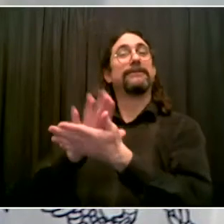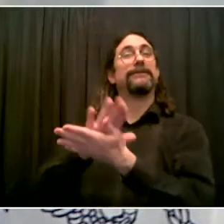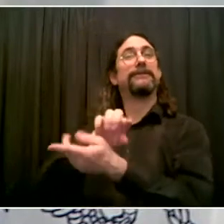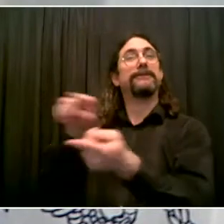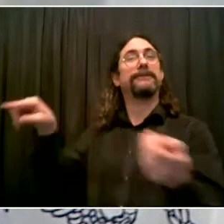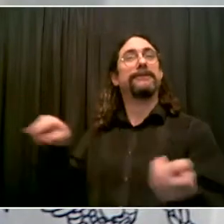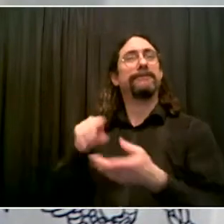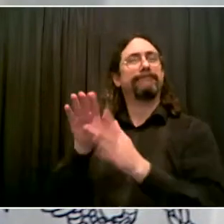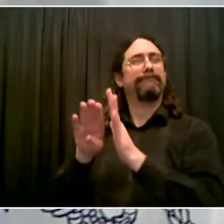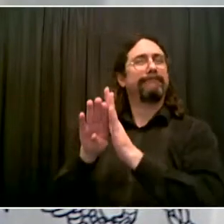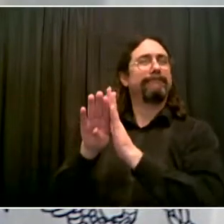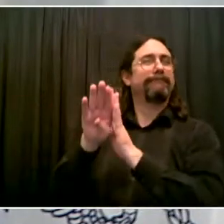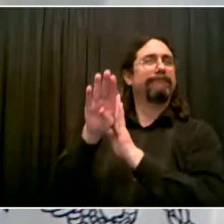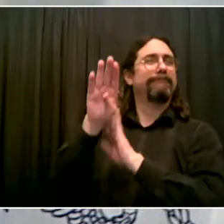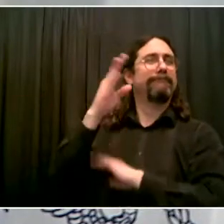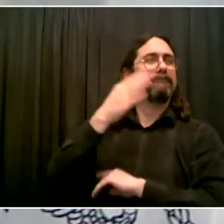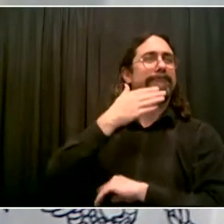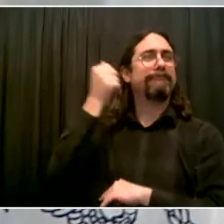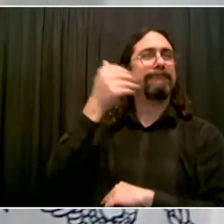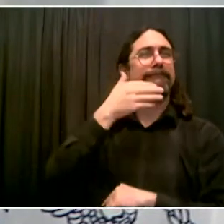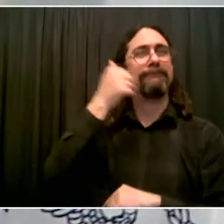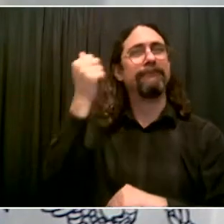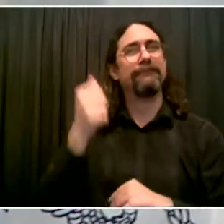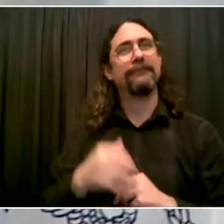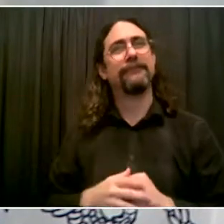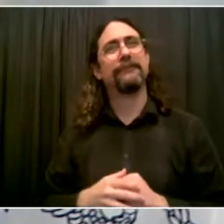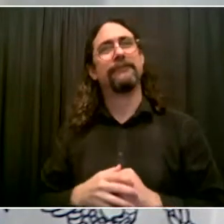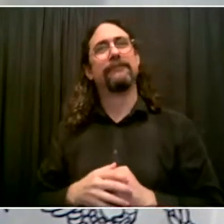POTENTIAL SO A LOT TO BE WORKED THROUGH HERE. I JUST WANT TO THANK THE